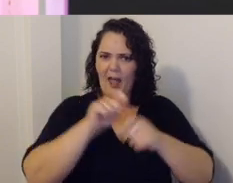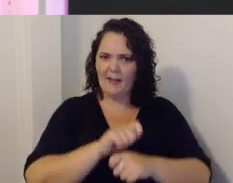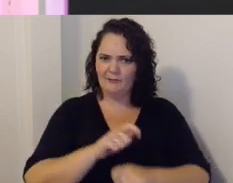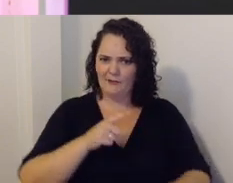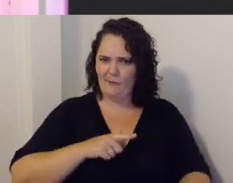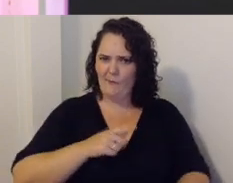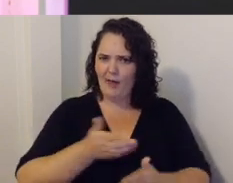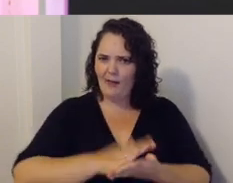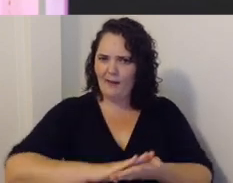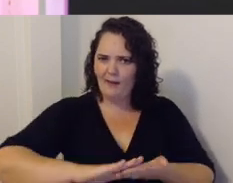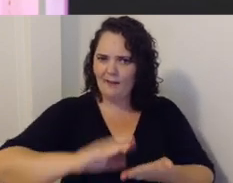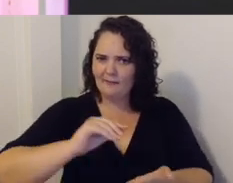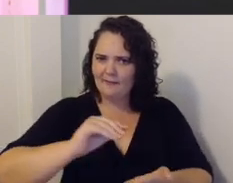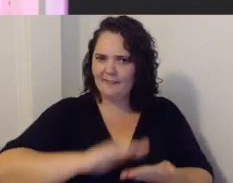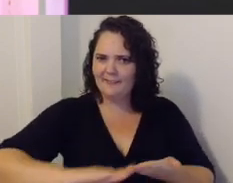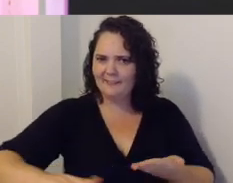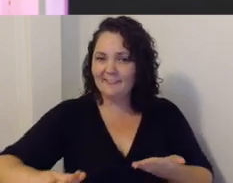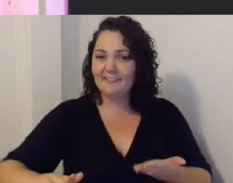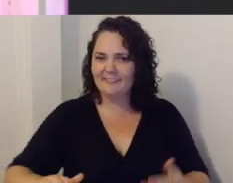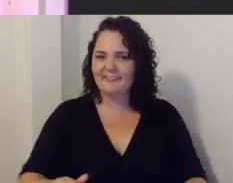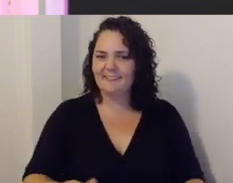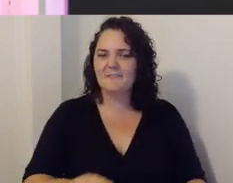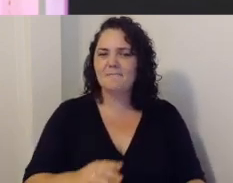and I hope for some of you this has kind of unlocked some possibilities and you're